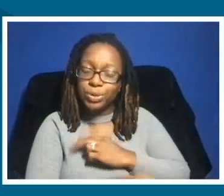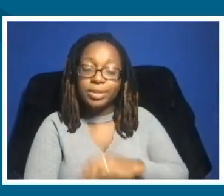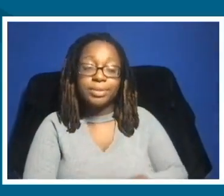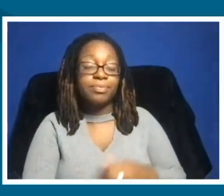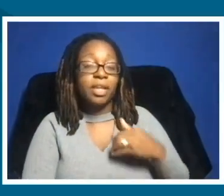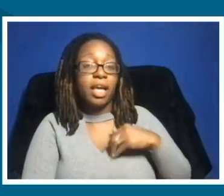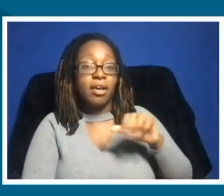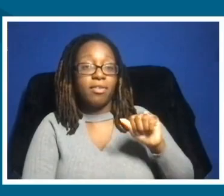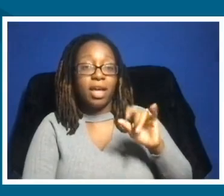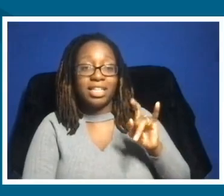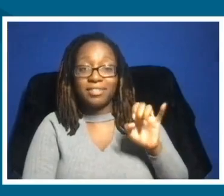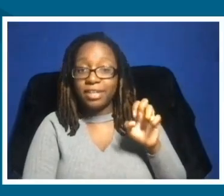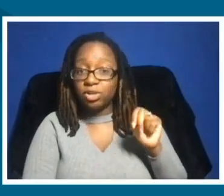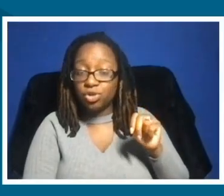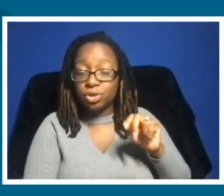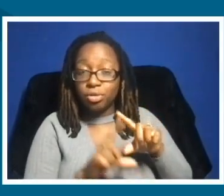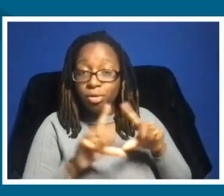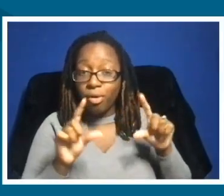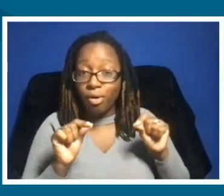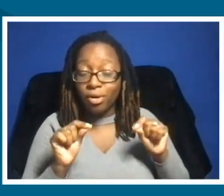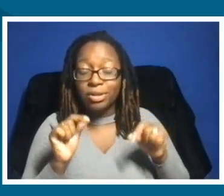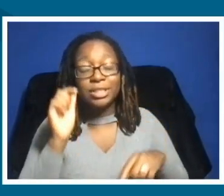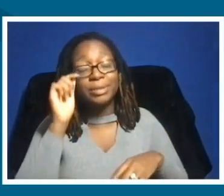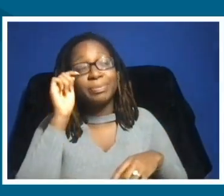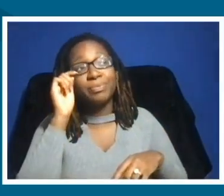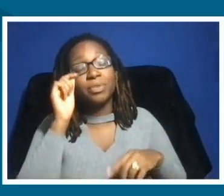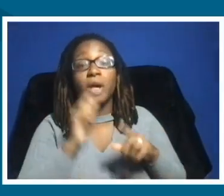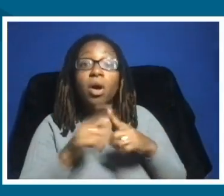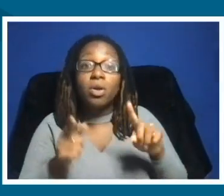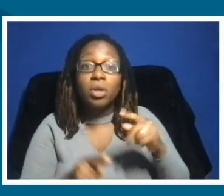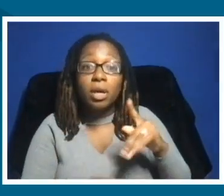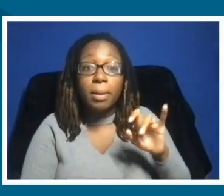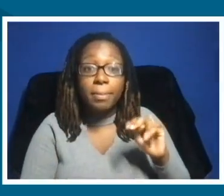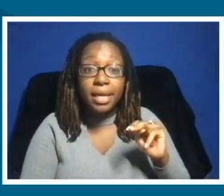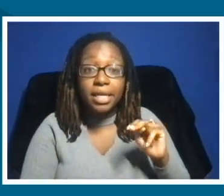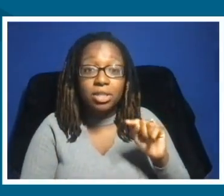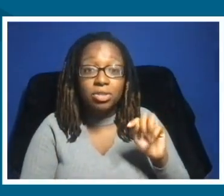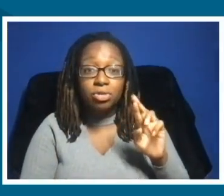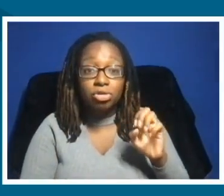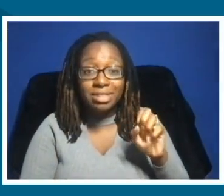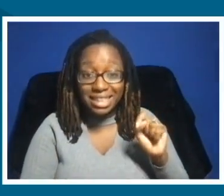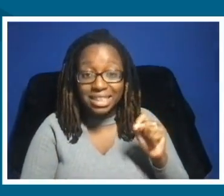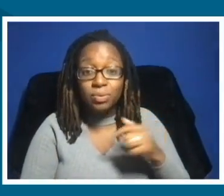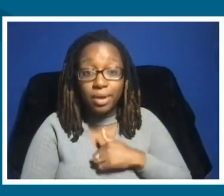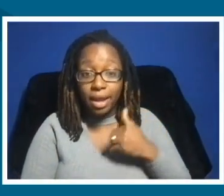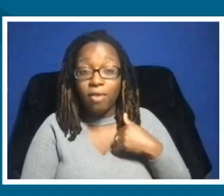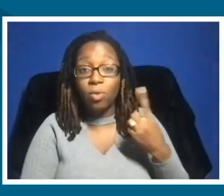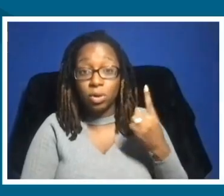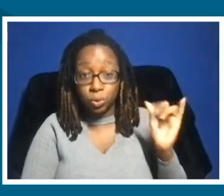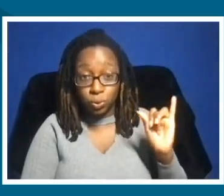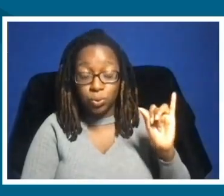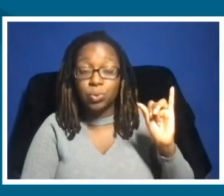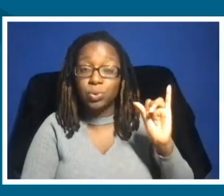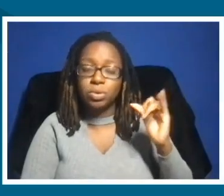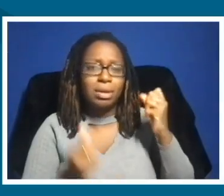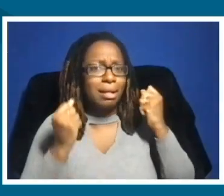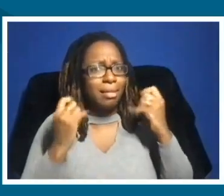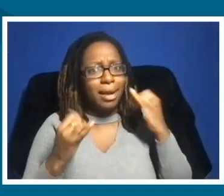it even has um oh we have a pinterest too free the museum on pinterest so